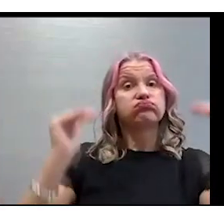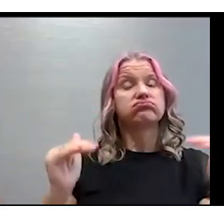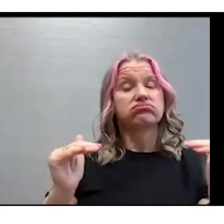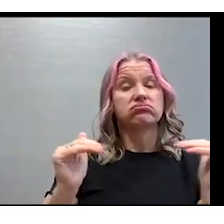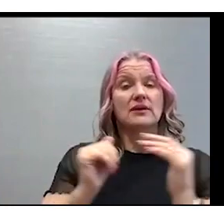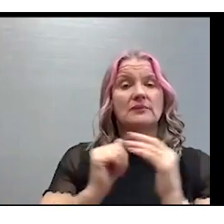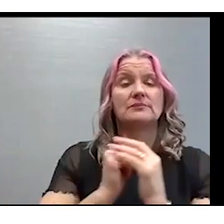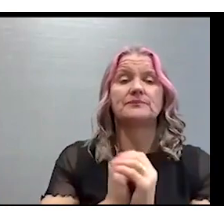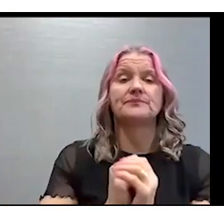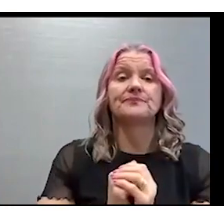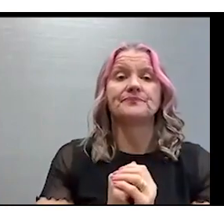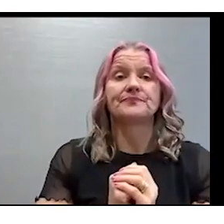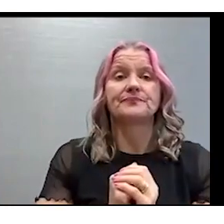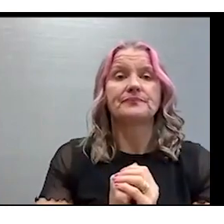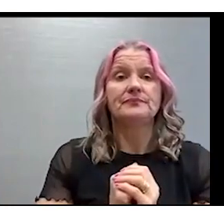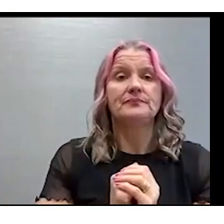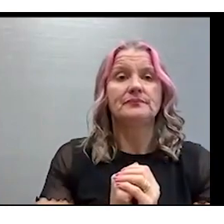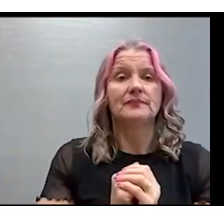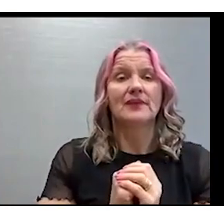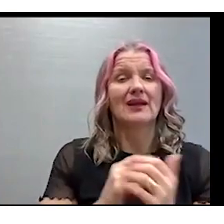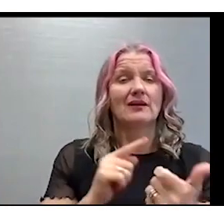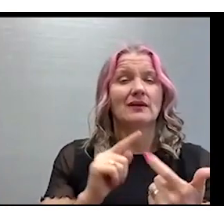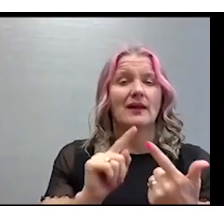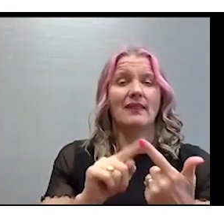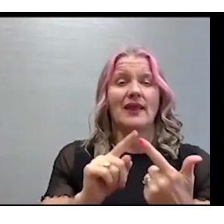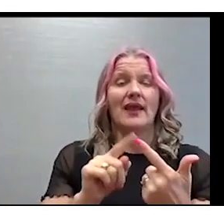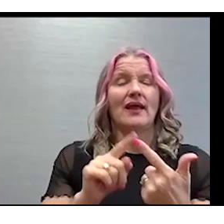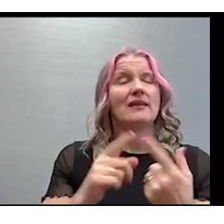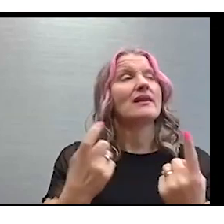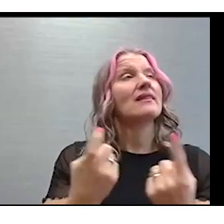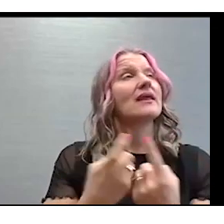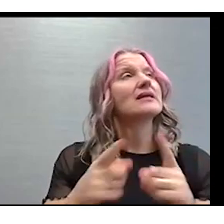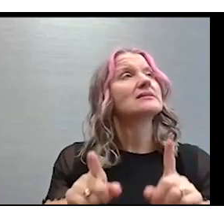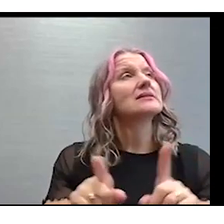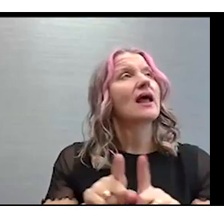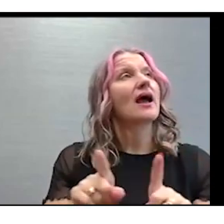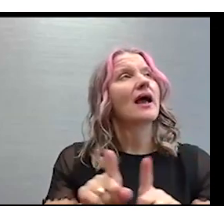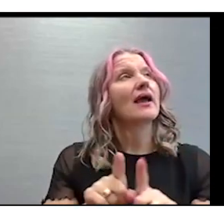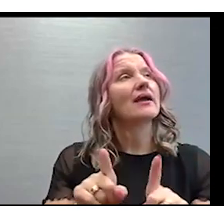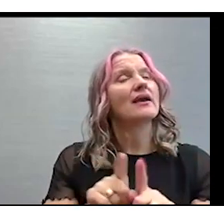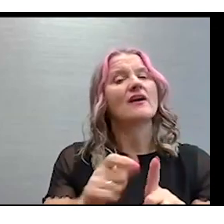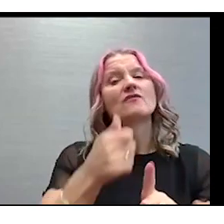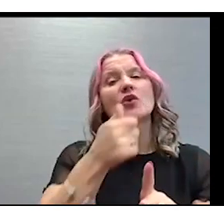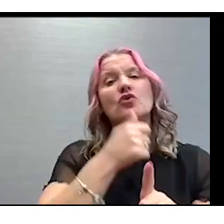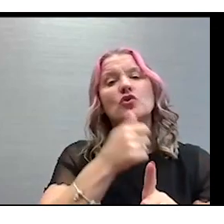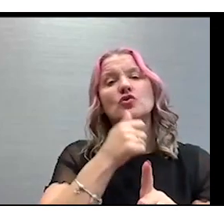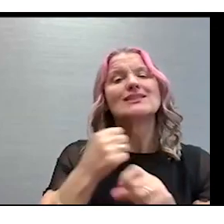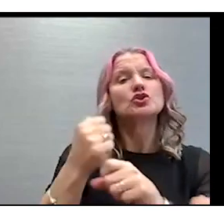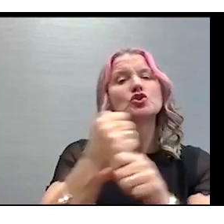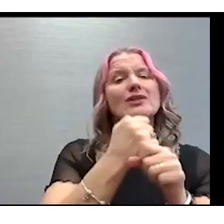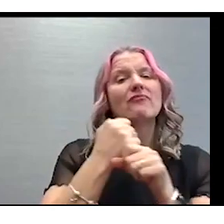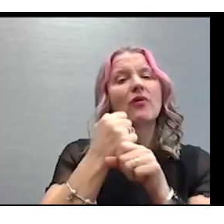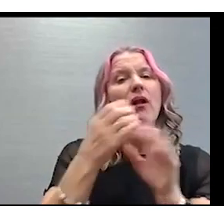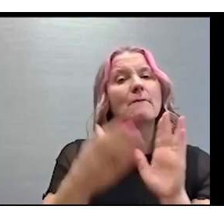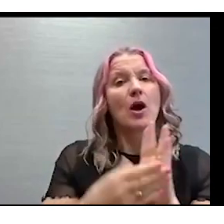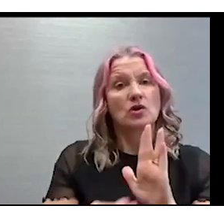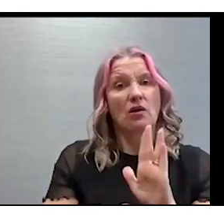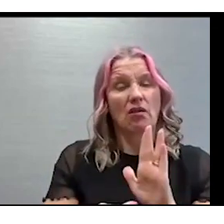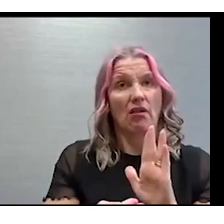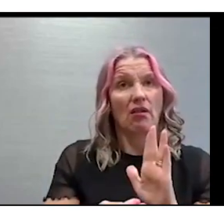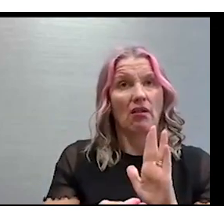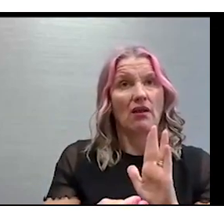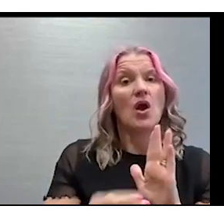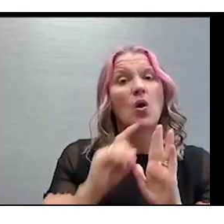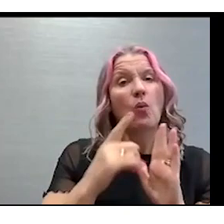Then things like the, so if you're using a general model, it's going to produce more output,